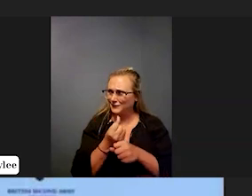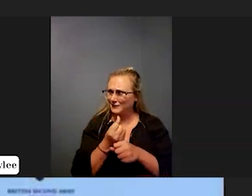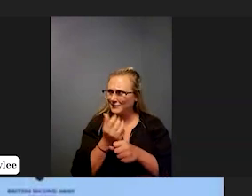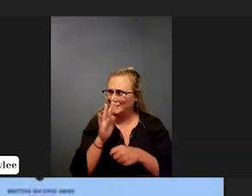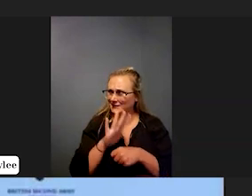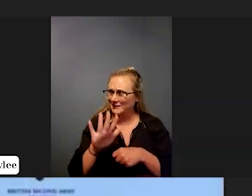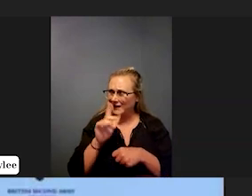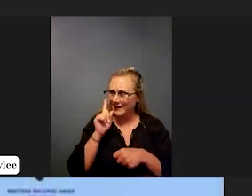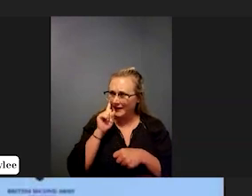I think that I can't remember.